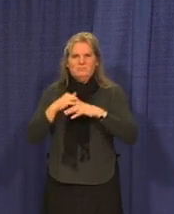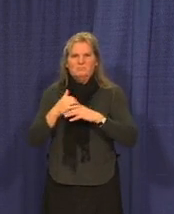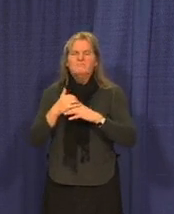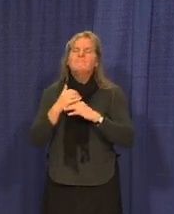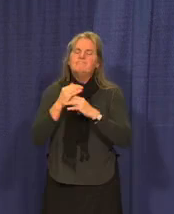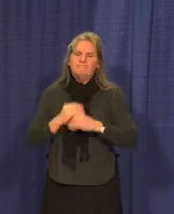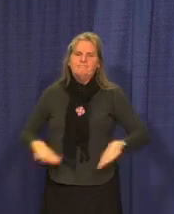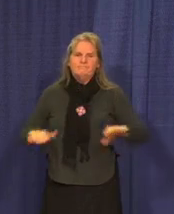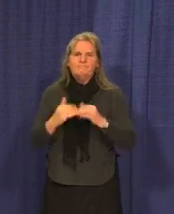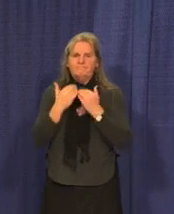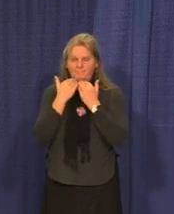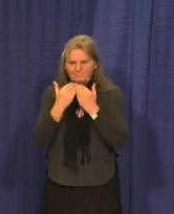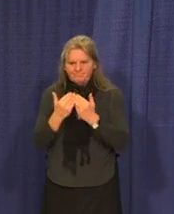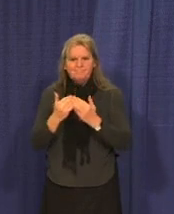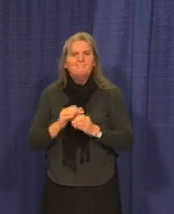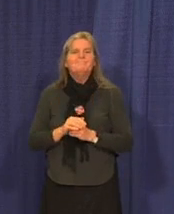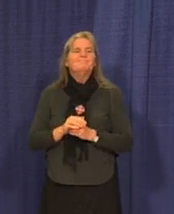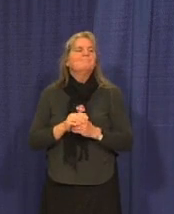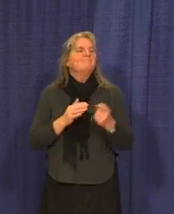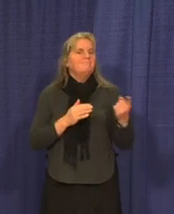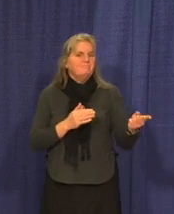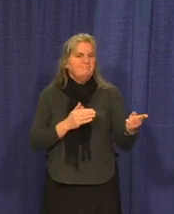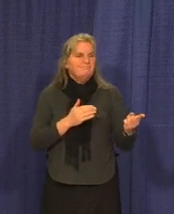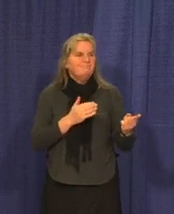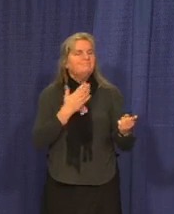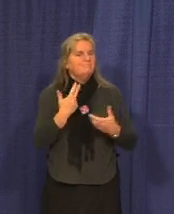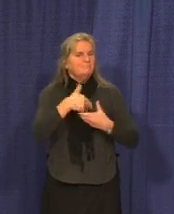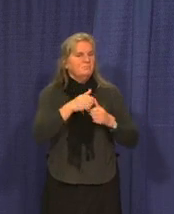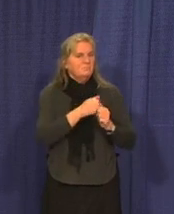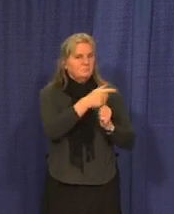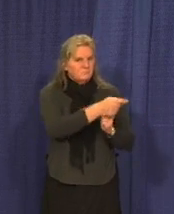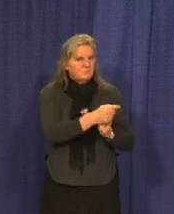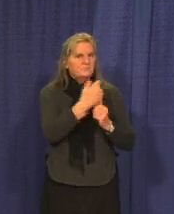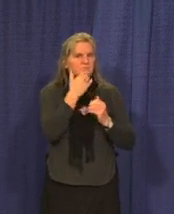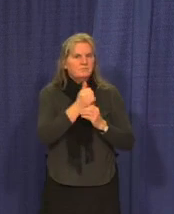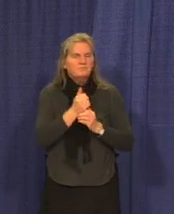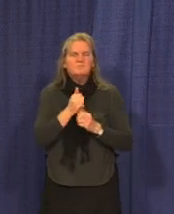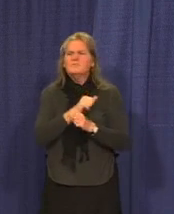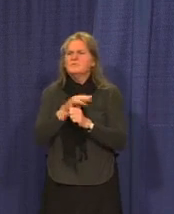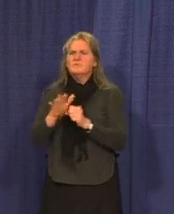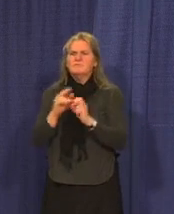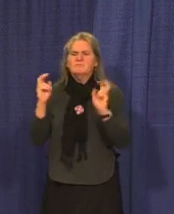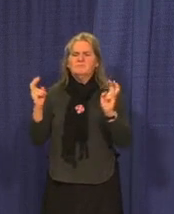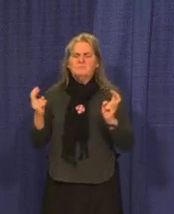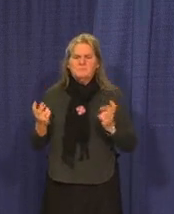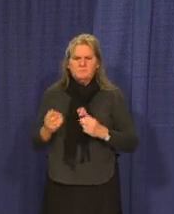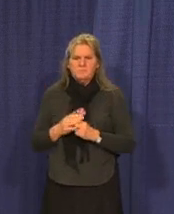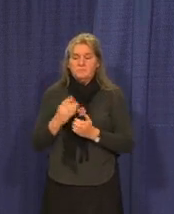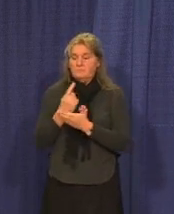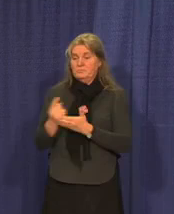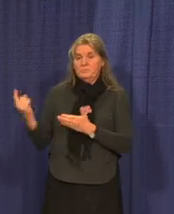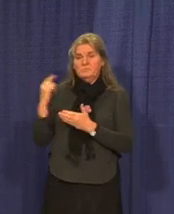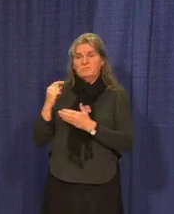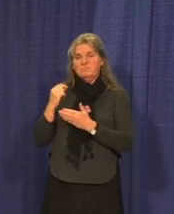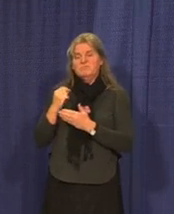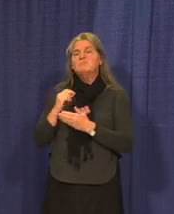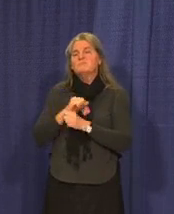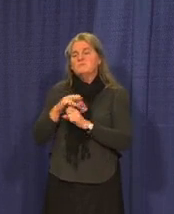Kwächän Council. I am very pleased to be here again with Dr Hanley to provide an update on the government's response to COVID-19.